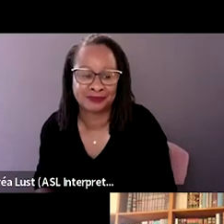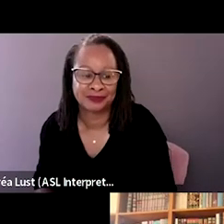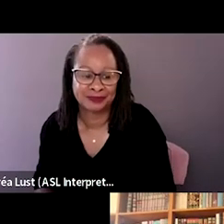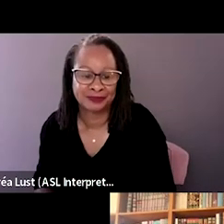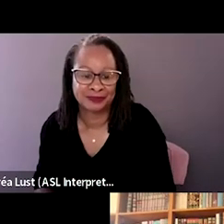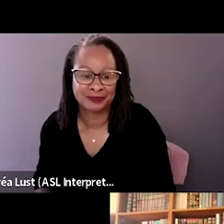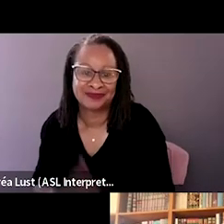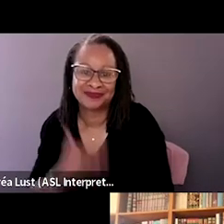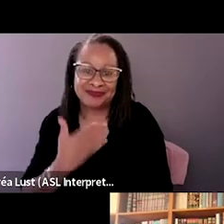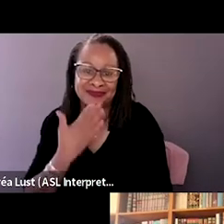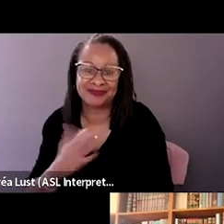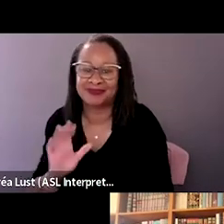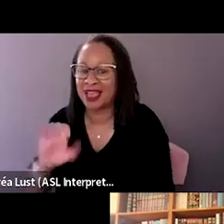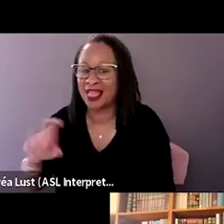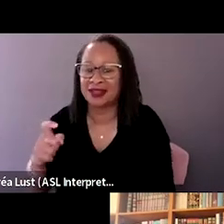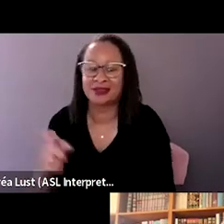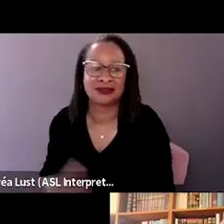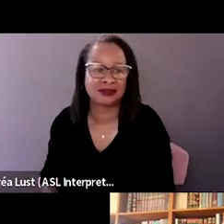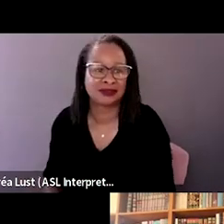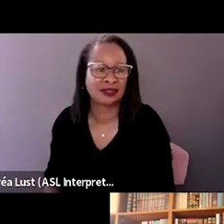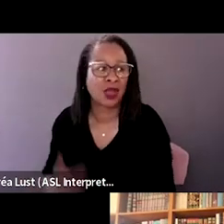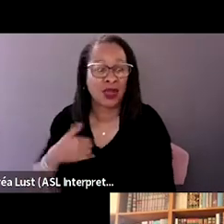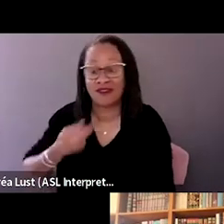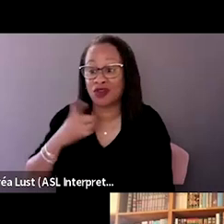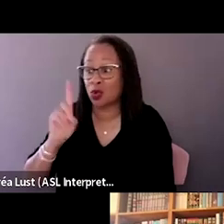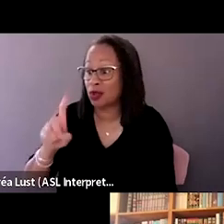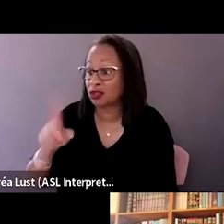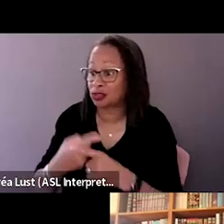Thank you. Thanks Alex. We've got a few questions about treatments